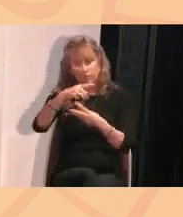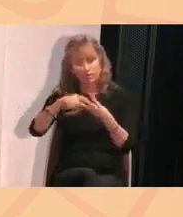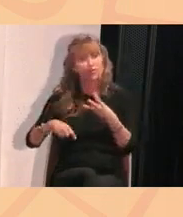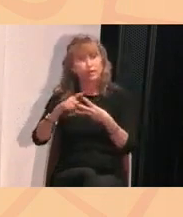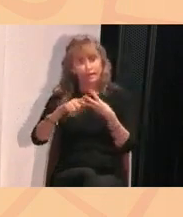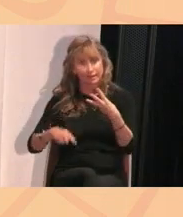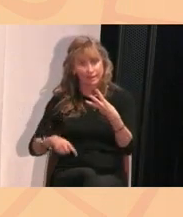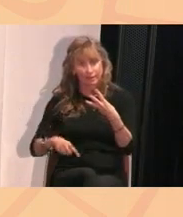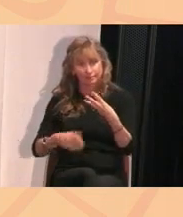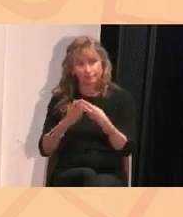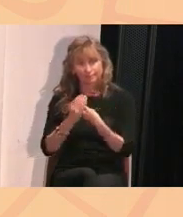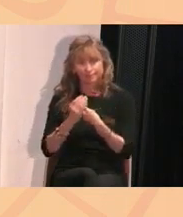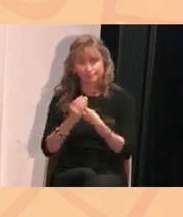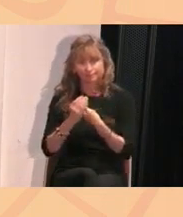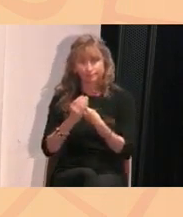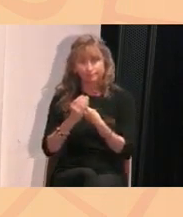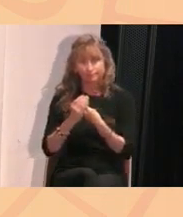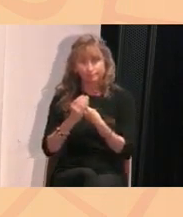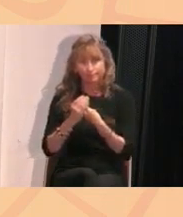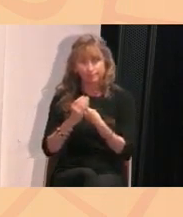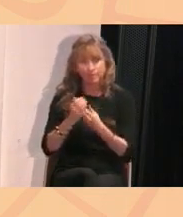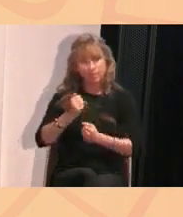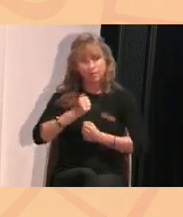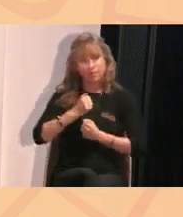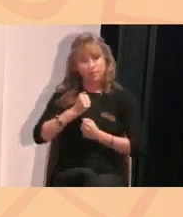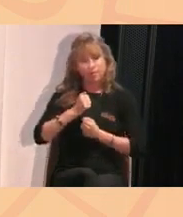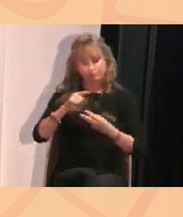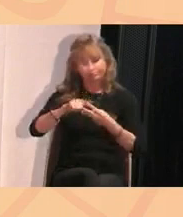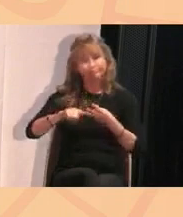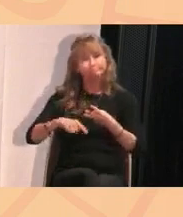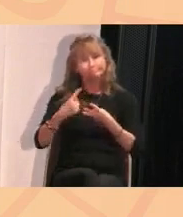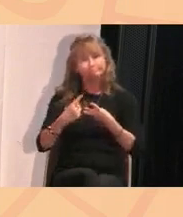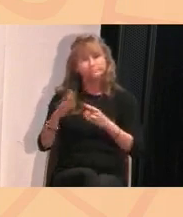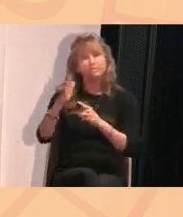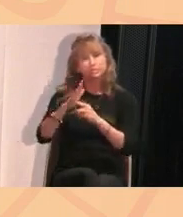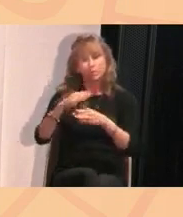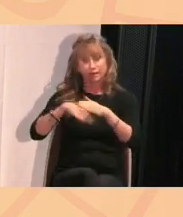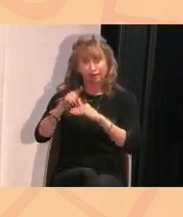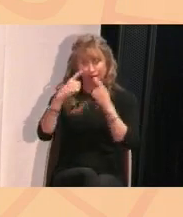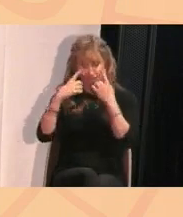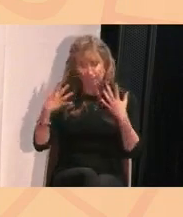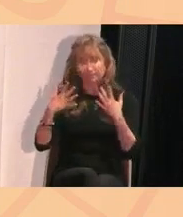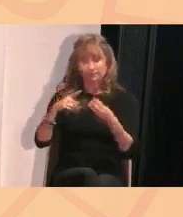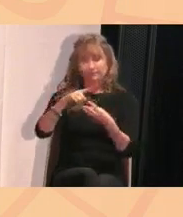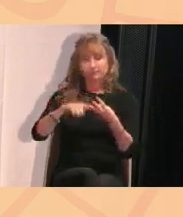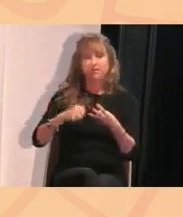And then when we collaborated to put that together, it's about three things.